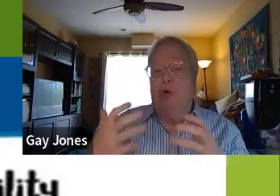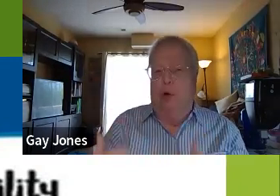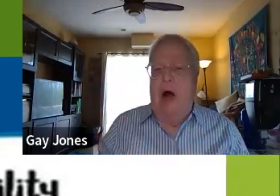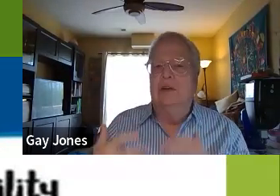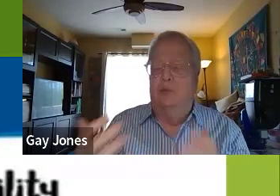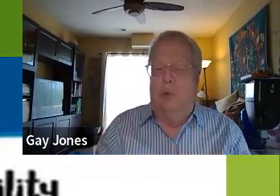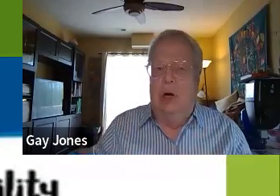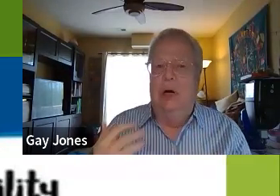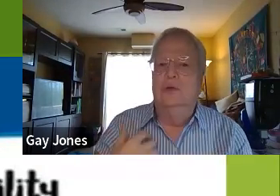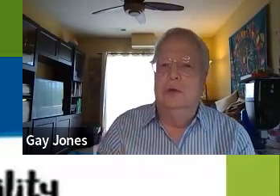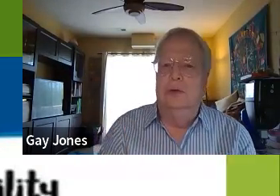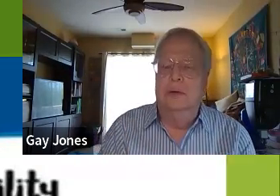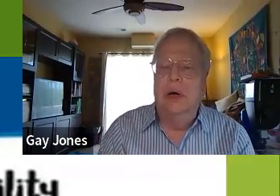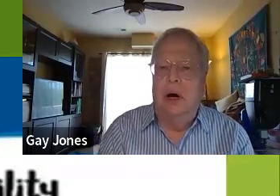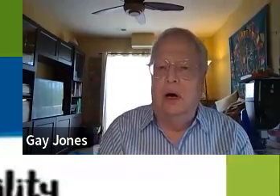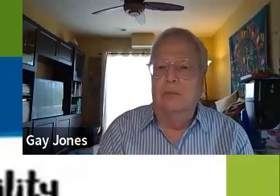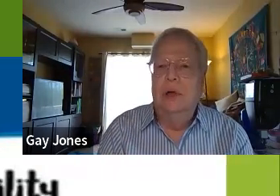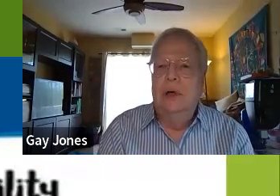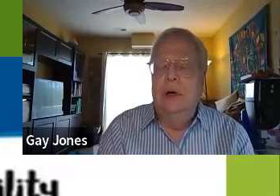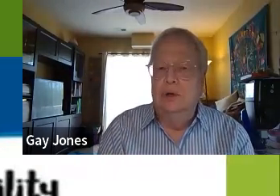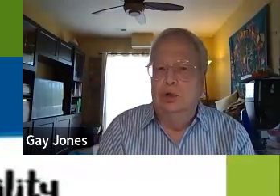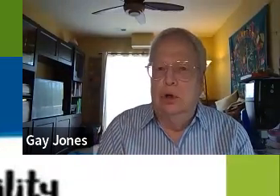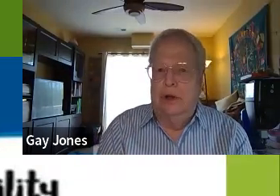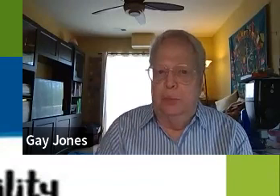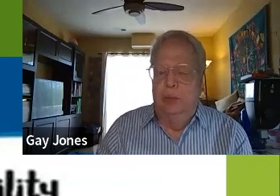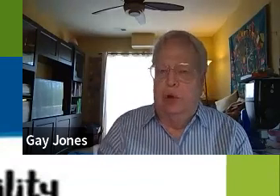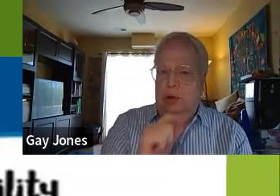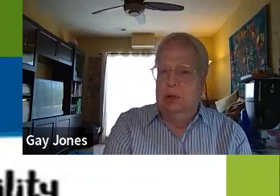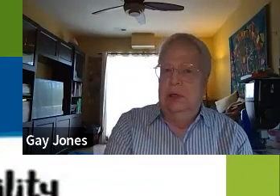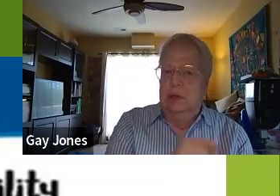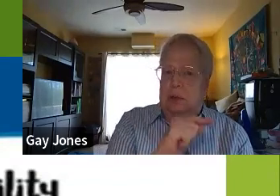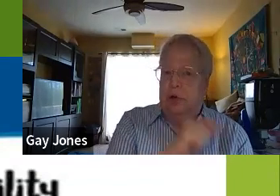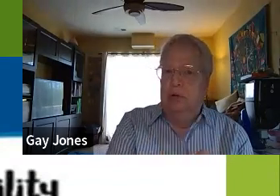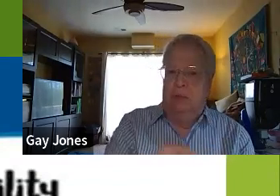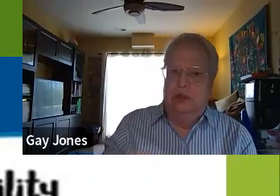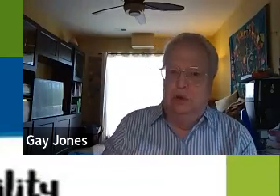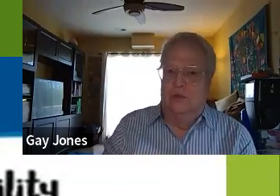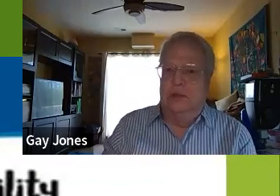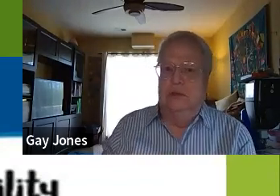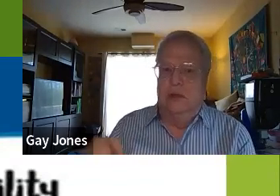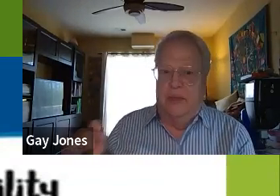more proactive way to ensure that people are getting the program and services that they